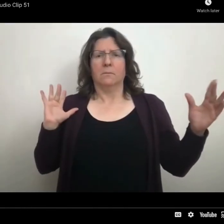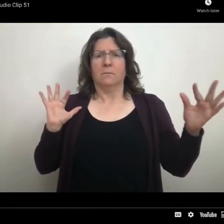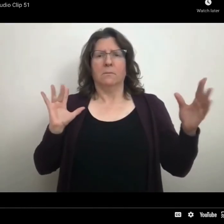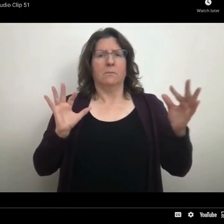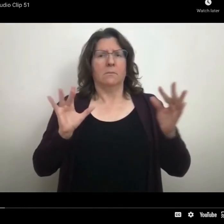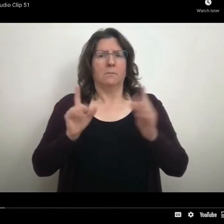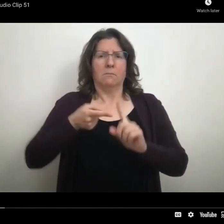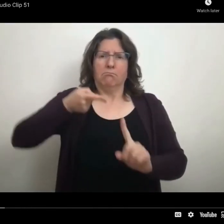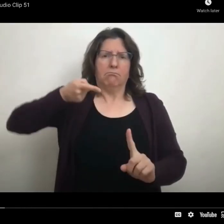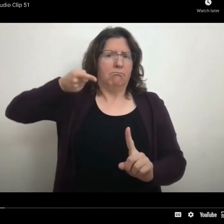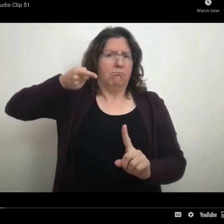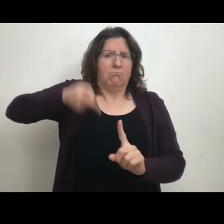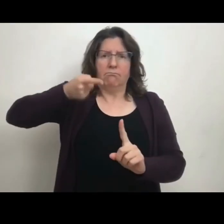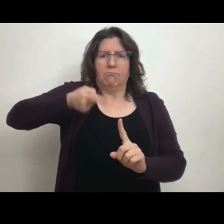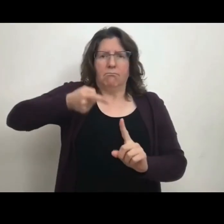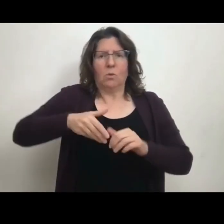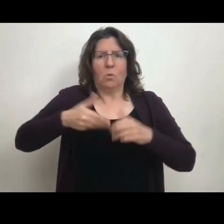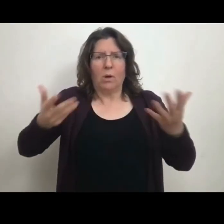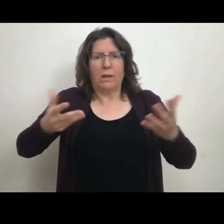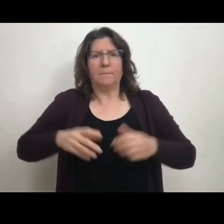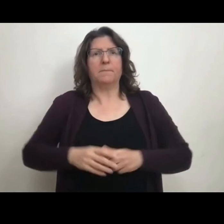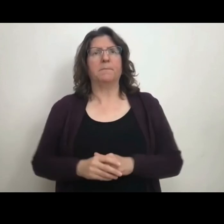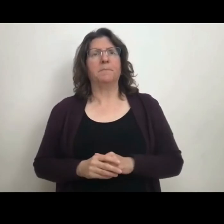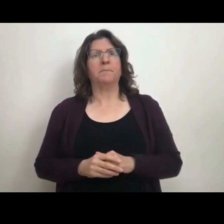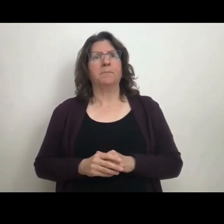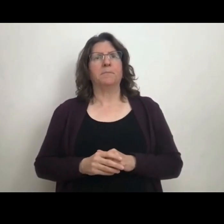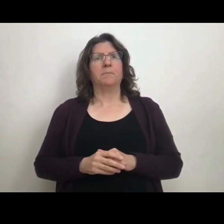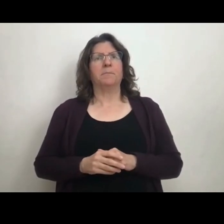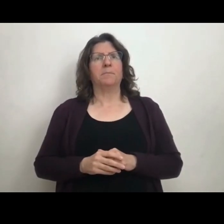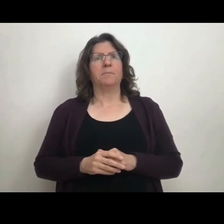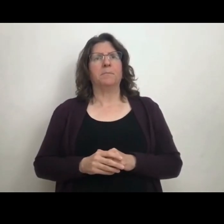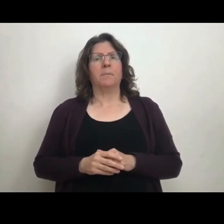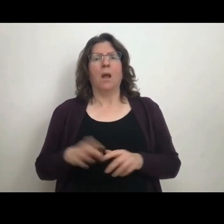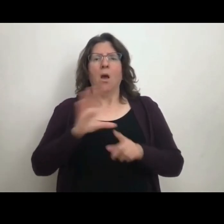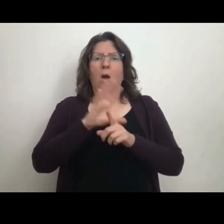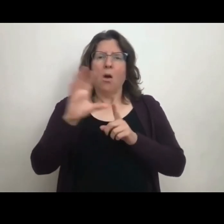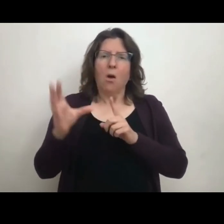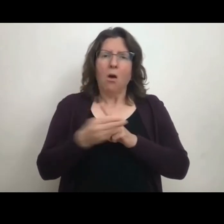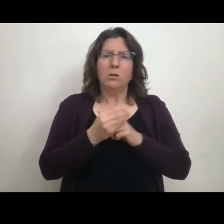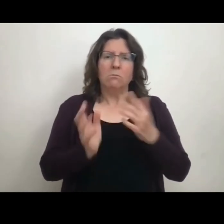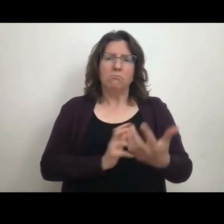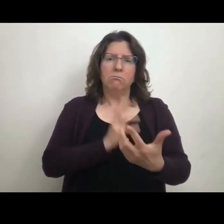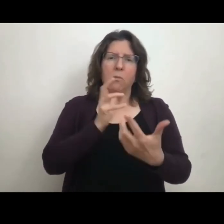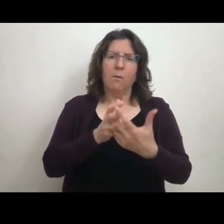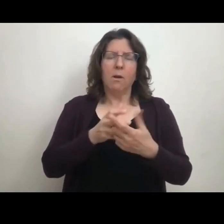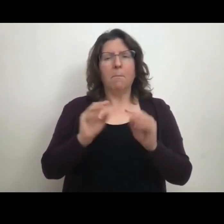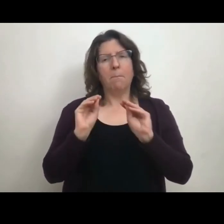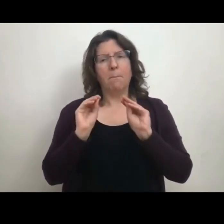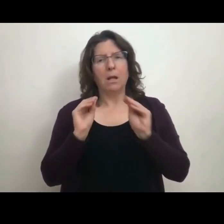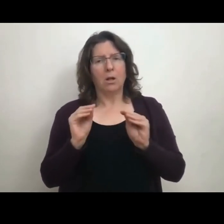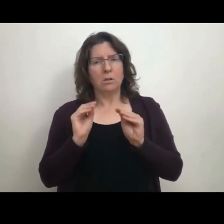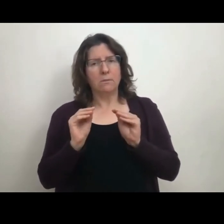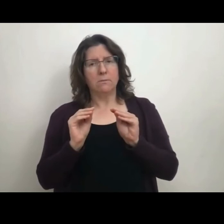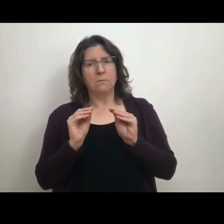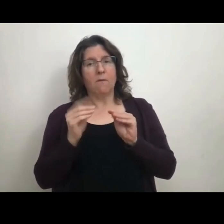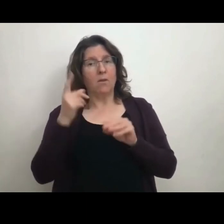To sum up, these are the key points I want you to come away with: